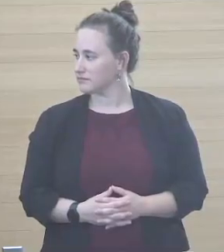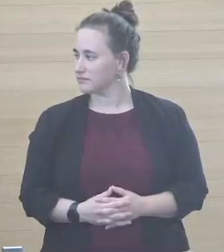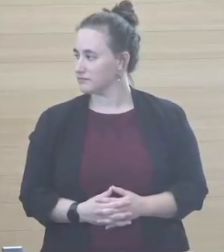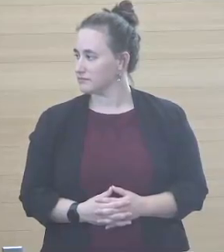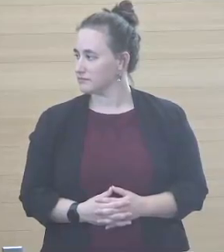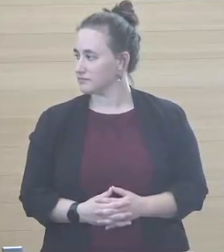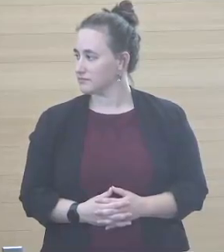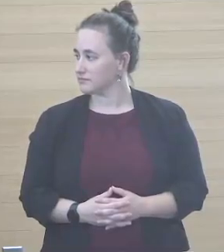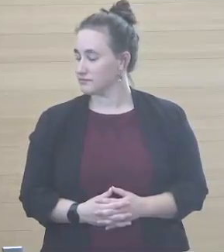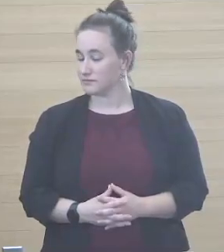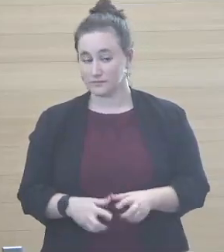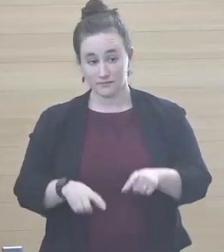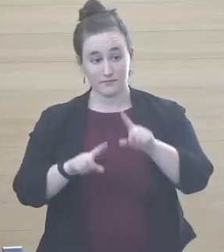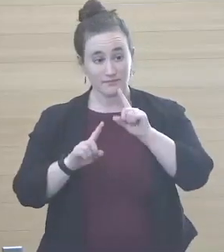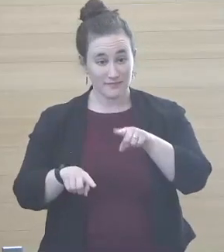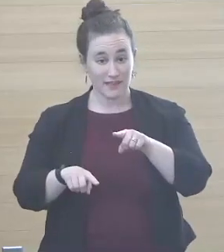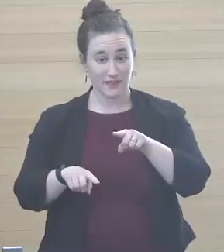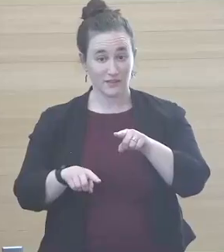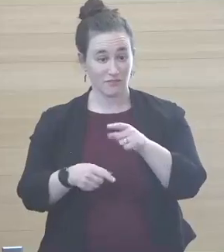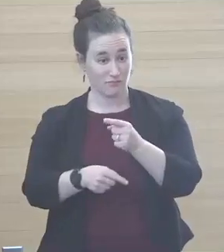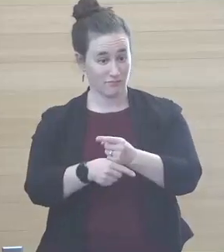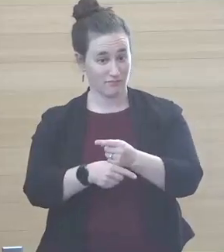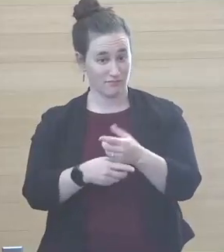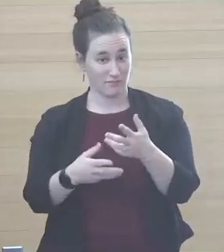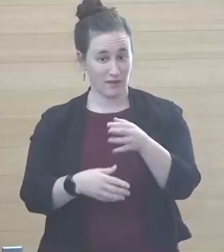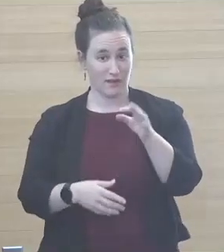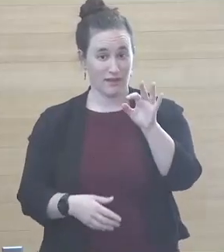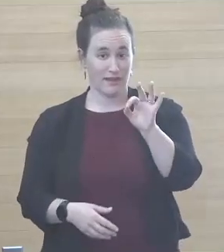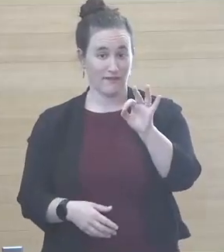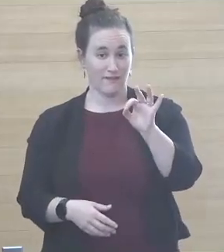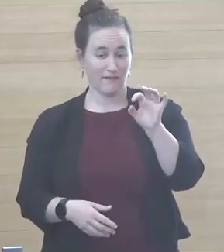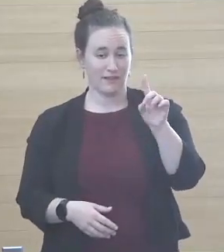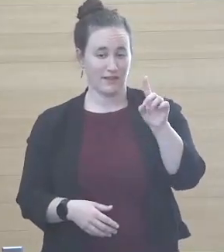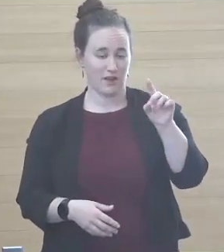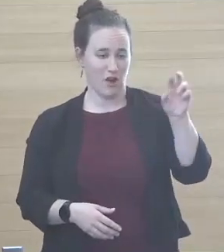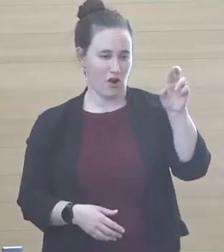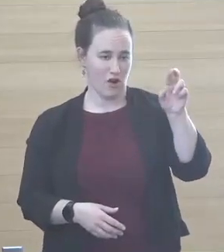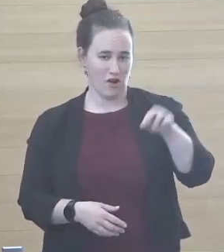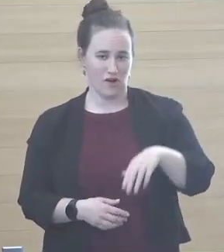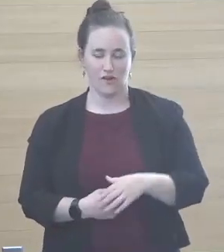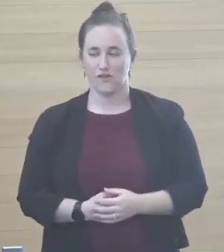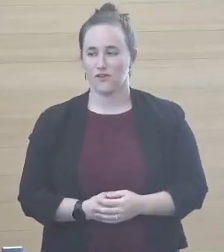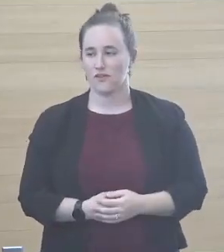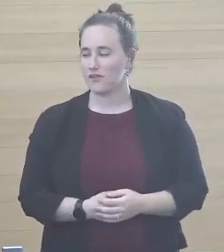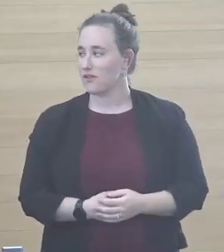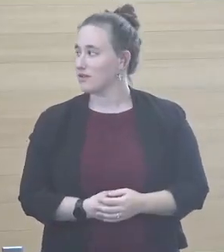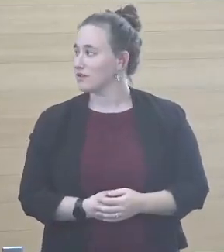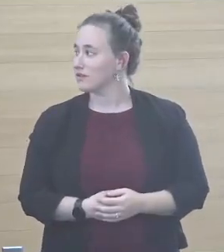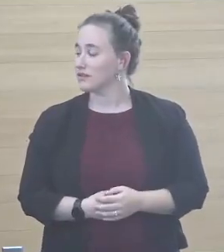Yeah, so the correct answer was Franklin Delano Roosevelt. And on the screen is